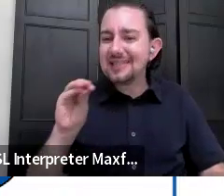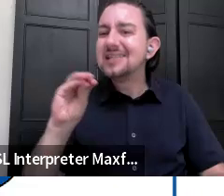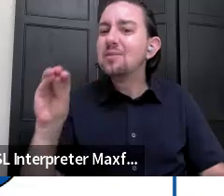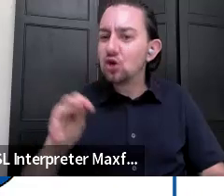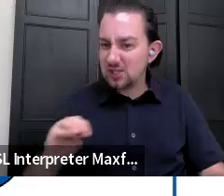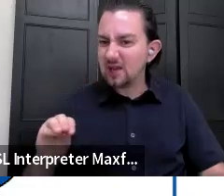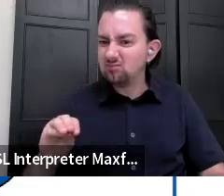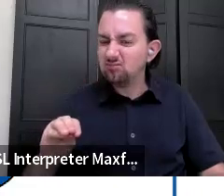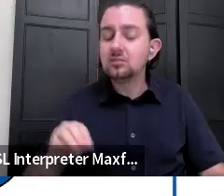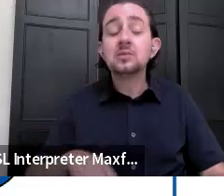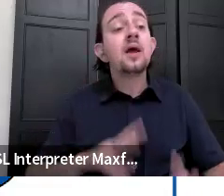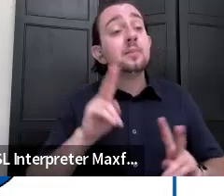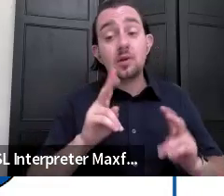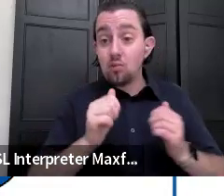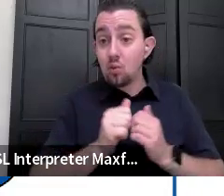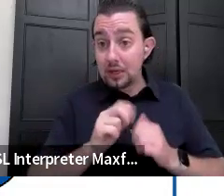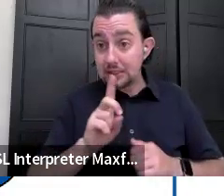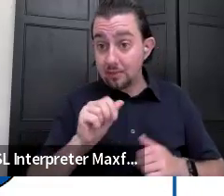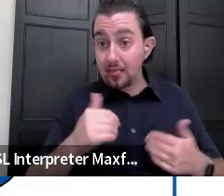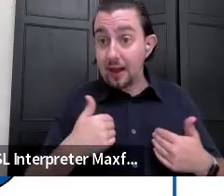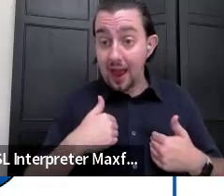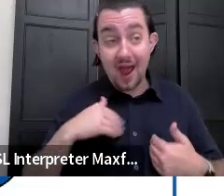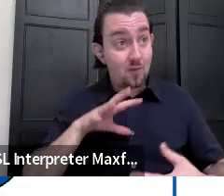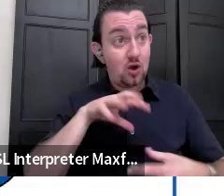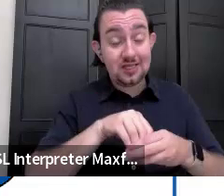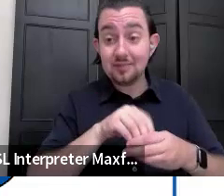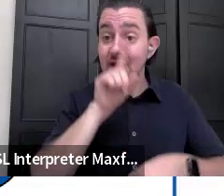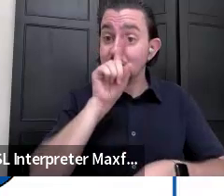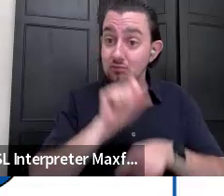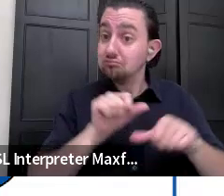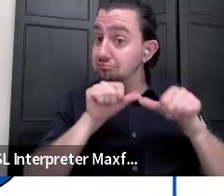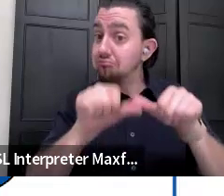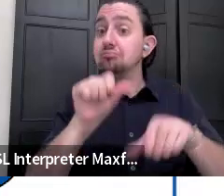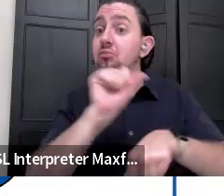But for people with disabilities, participation in the labor force is only 24.5%.